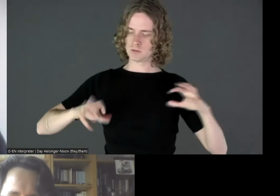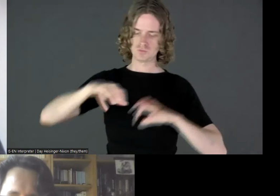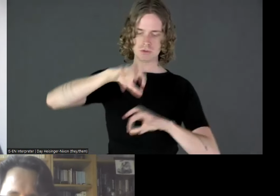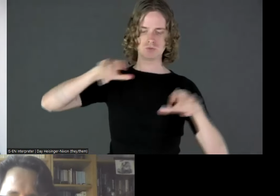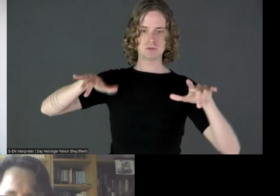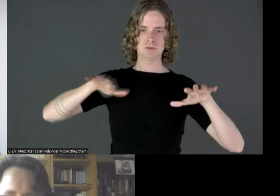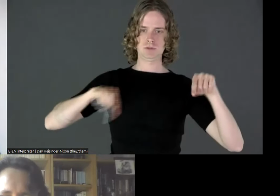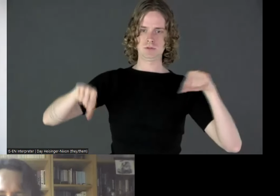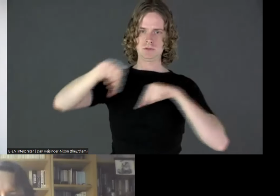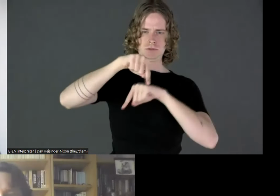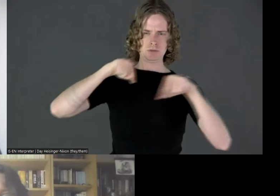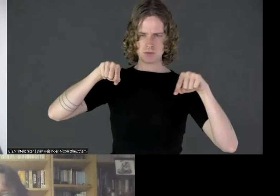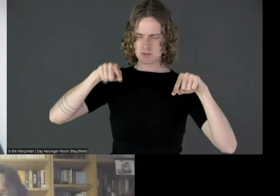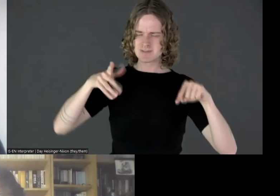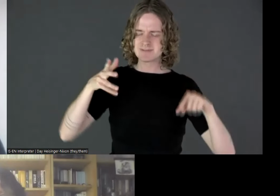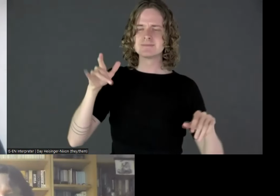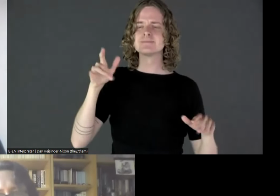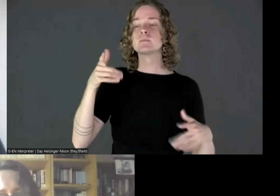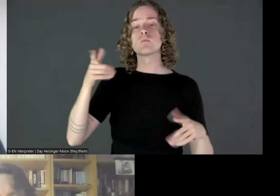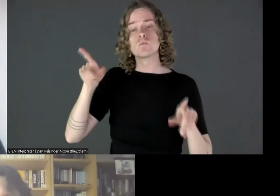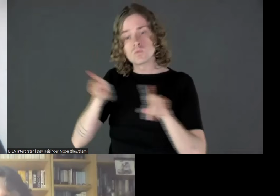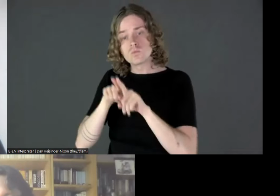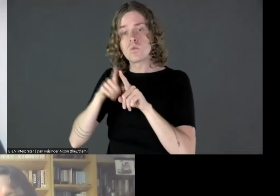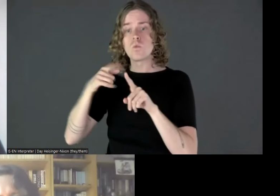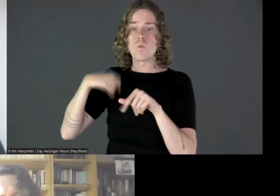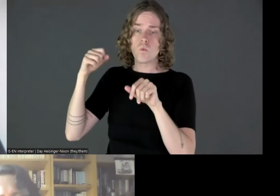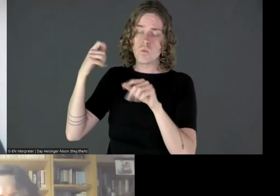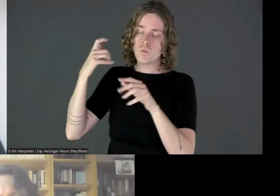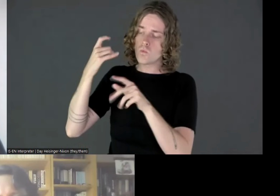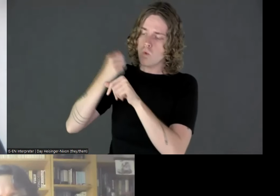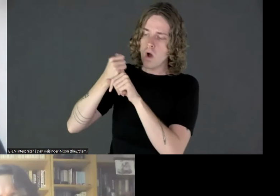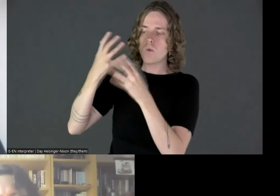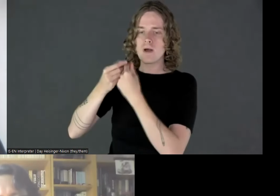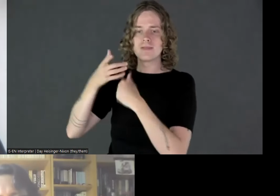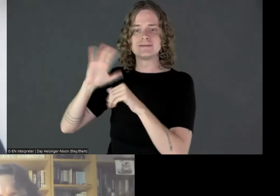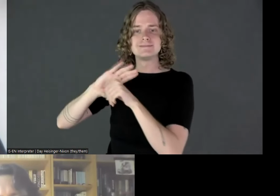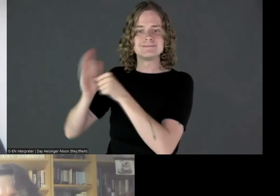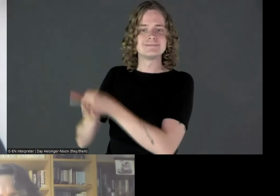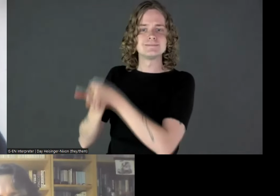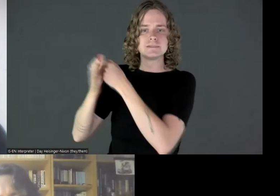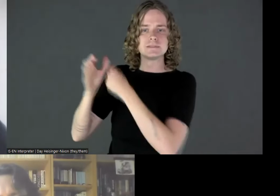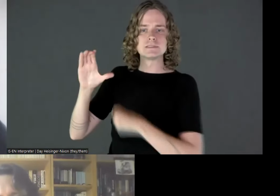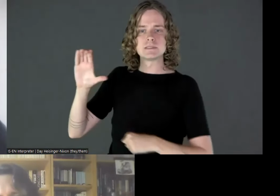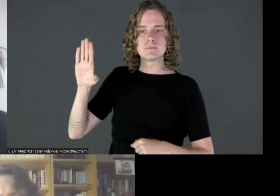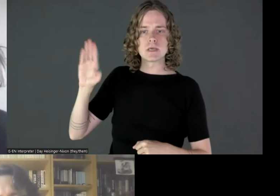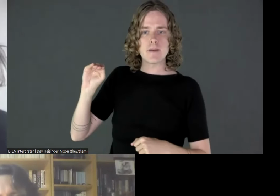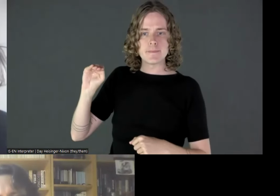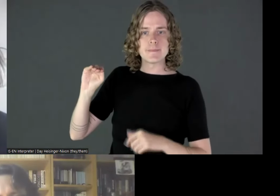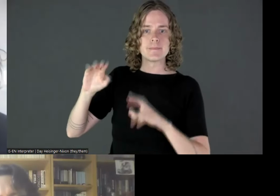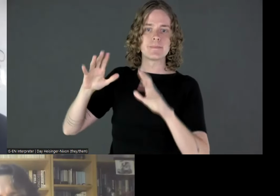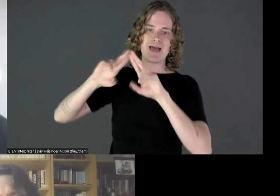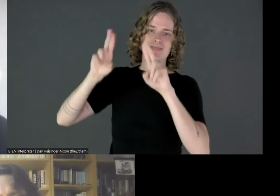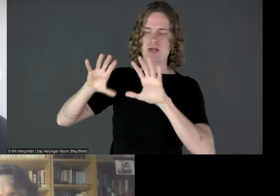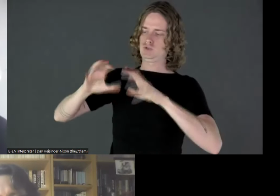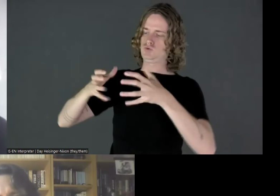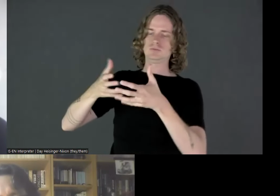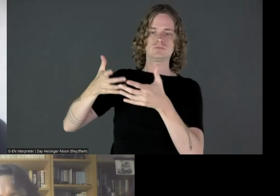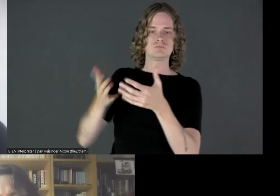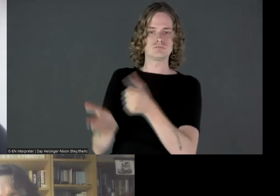with CBM international, piloting in six countries how to establish localized technical support